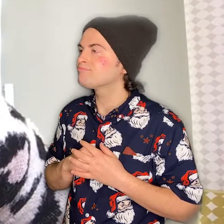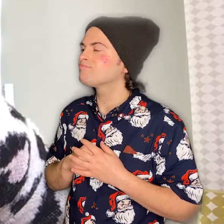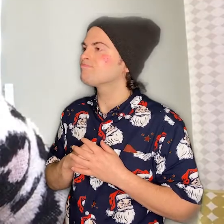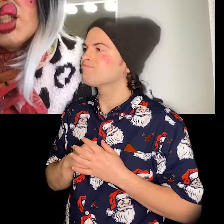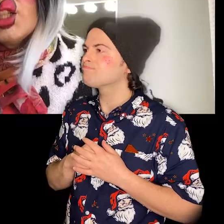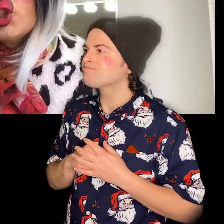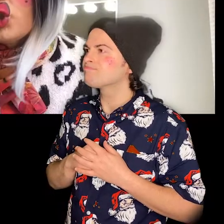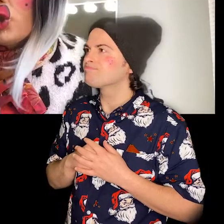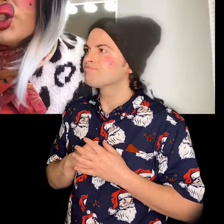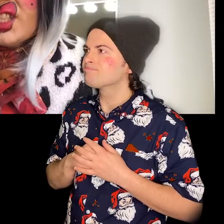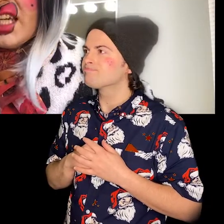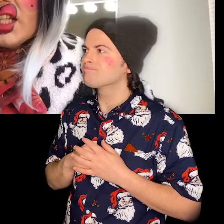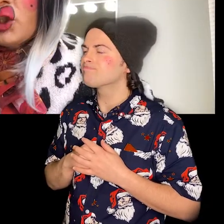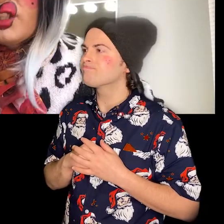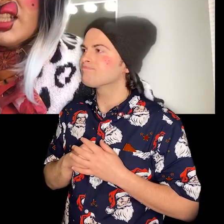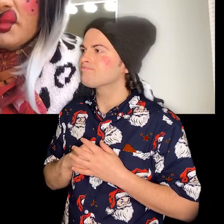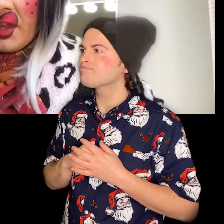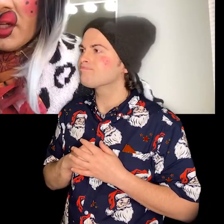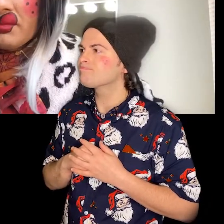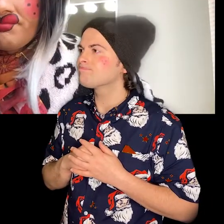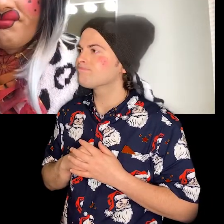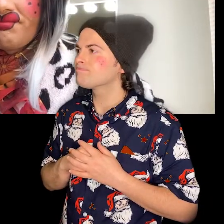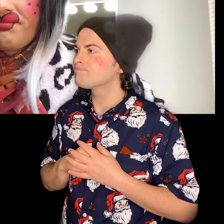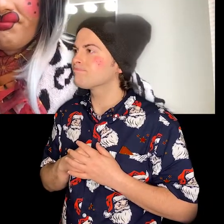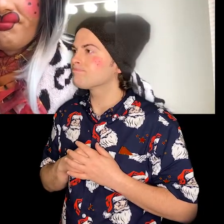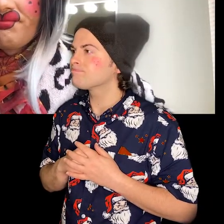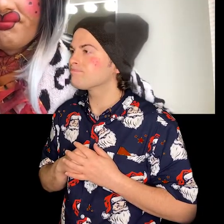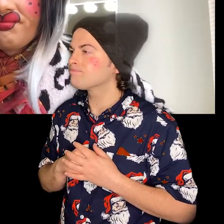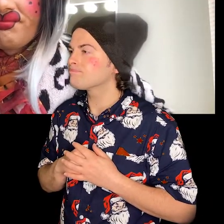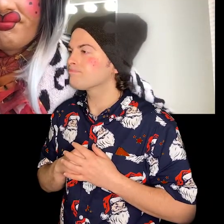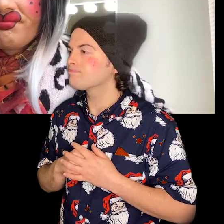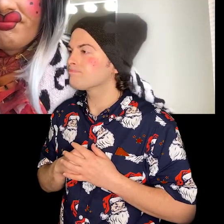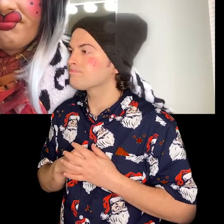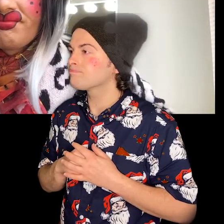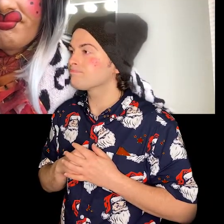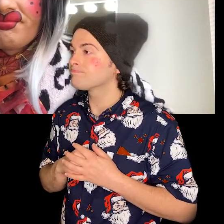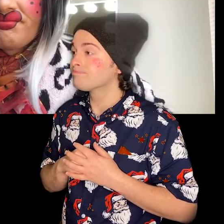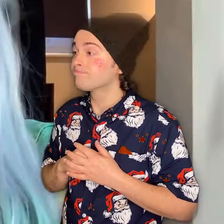Senga – So you’re saying I shouldn’t smother them Cyndi – Aye Senga, it’s like dating,